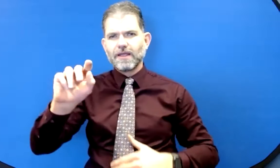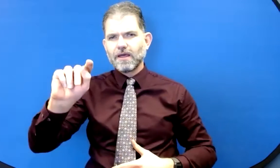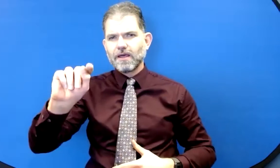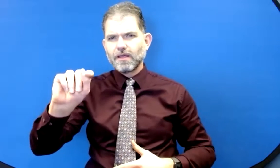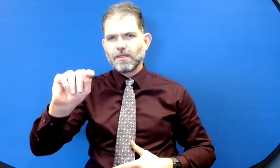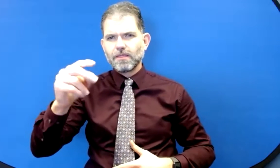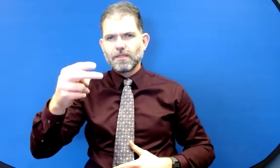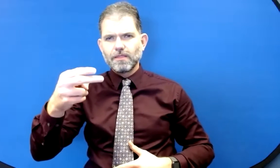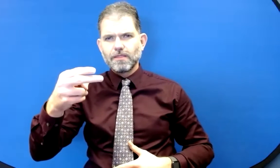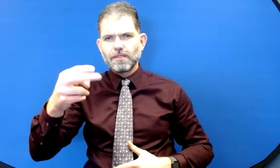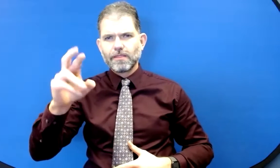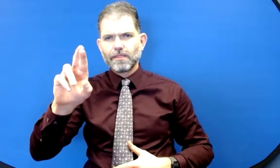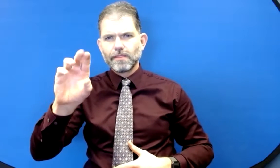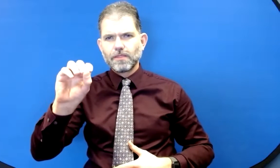ASL Interpreter: the other one, a second one, is called